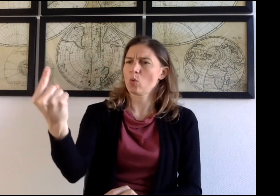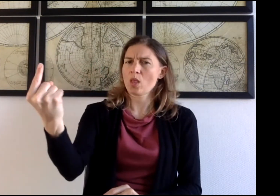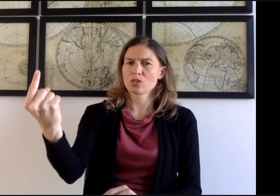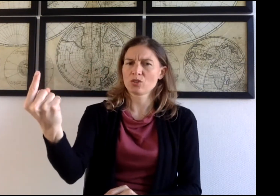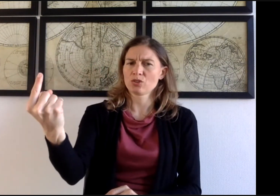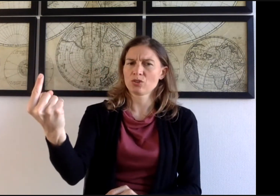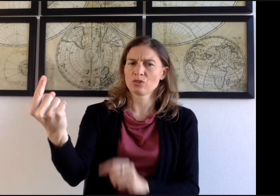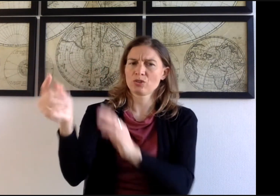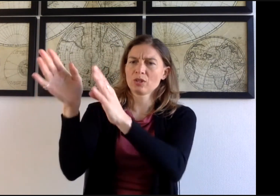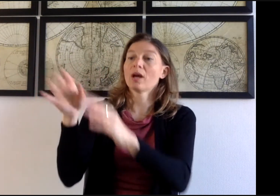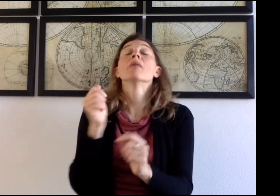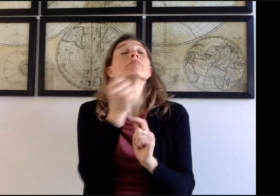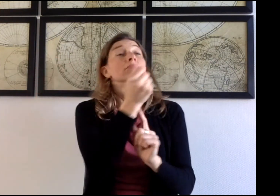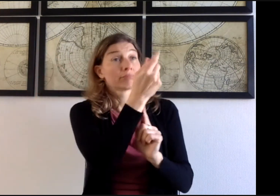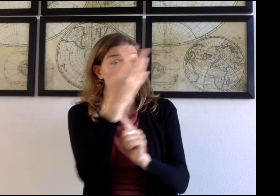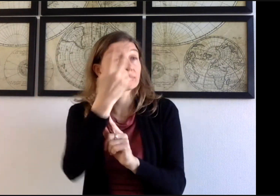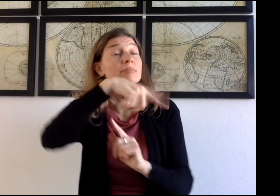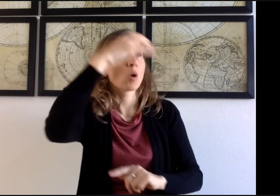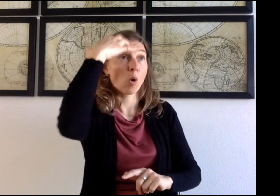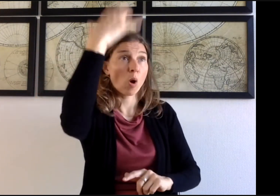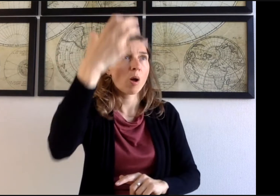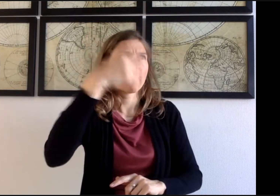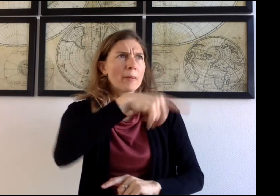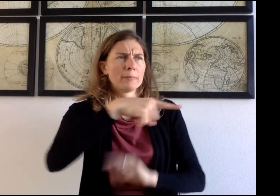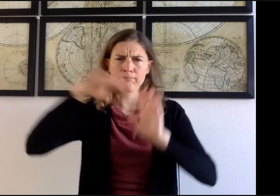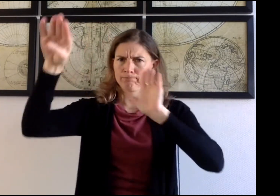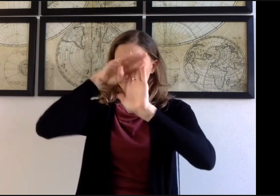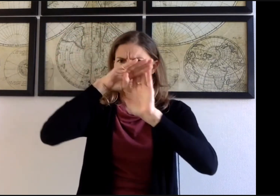that they aren't sustainable for some persons with disabilities.